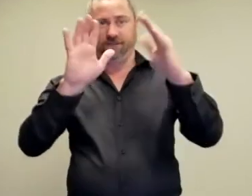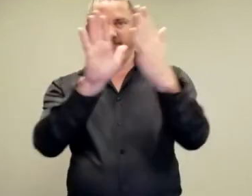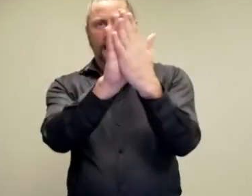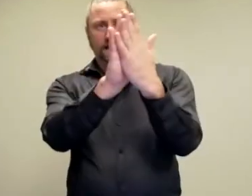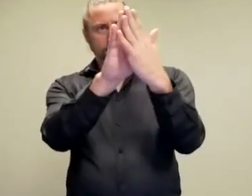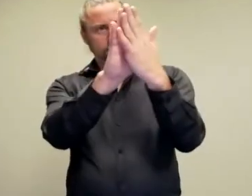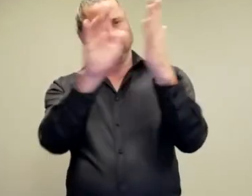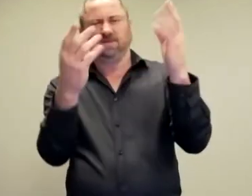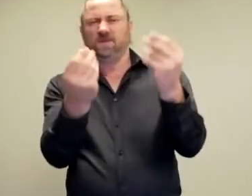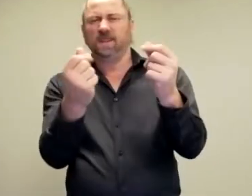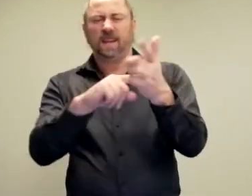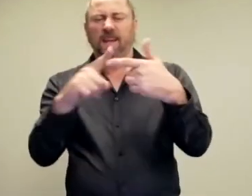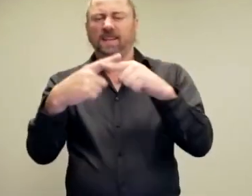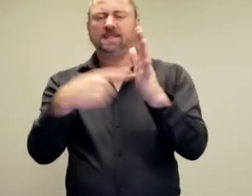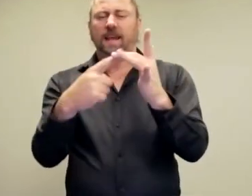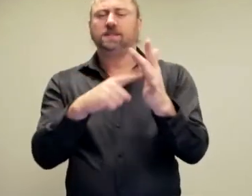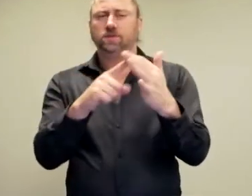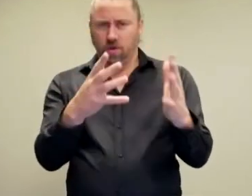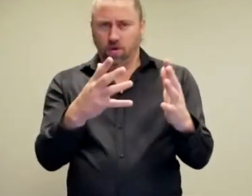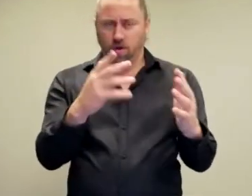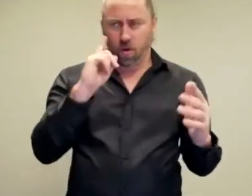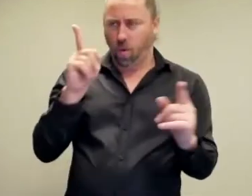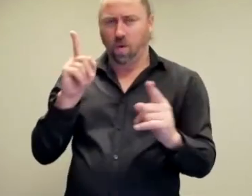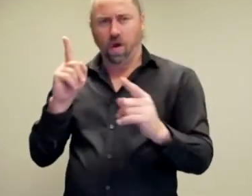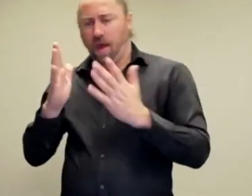of textiles with biological forms in my work.